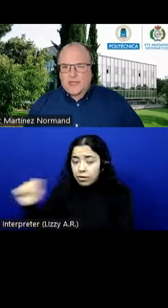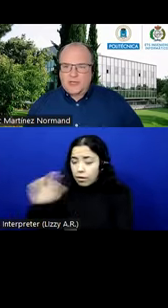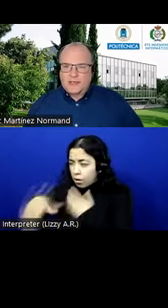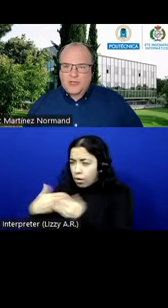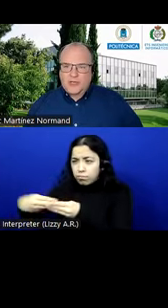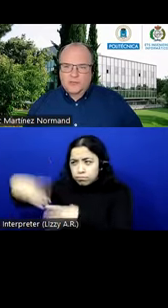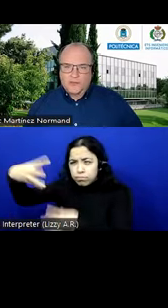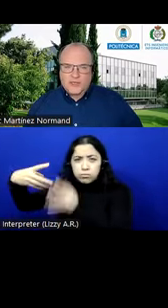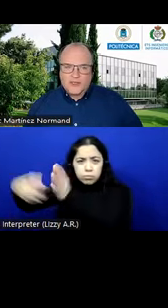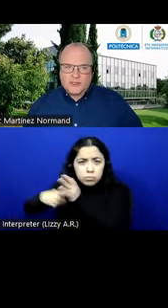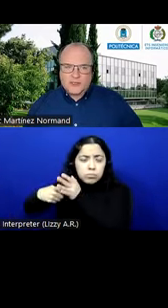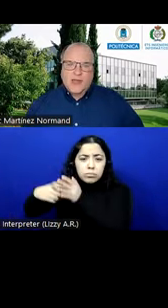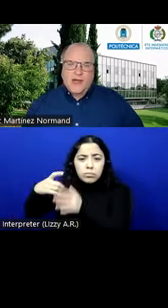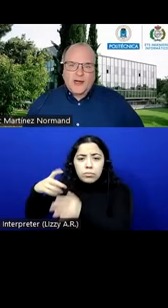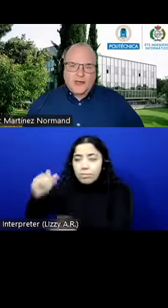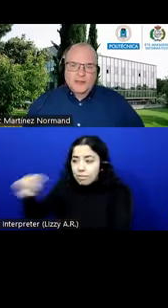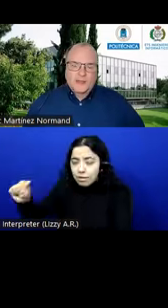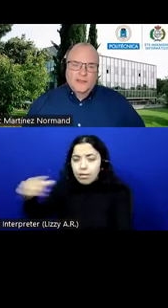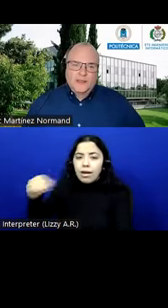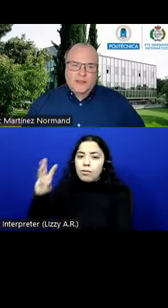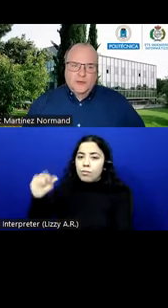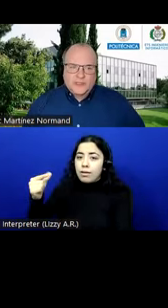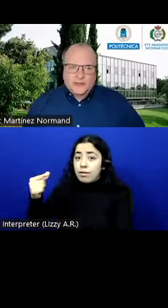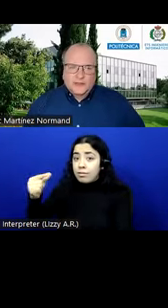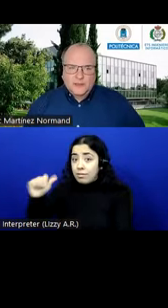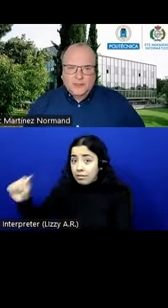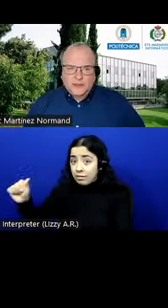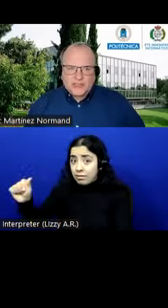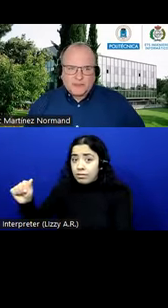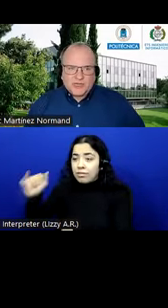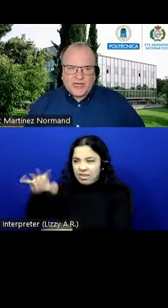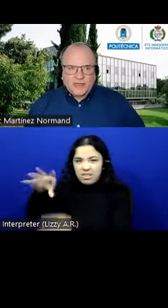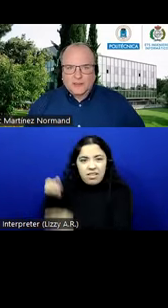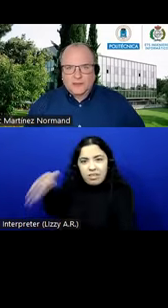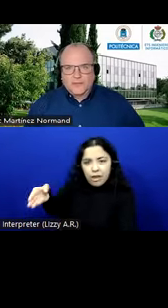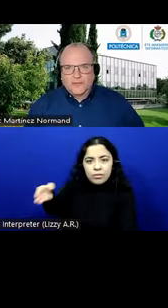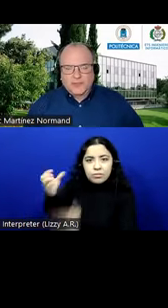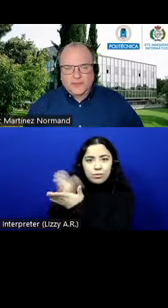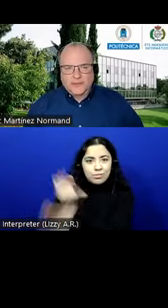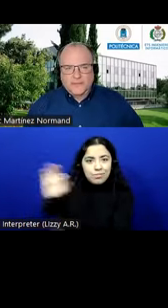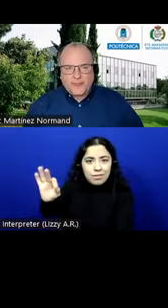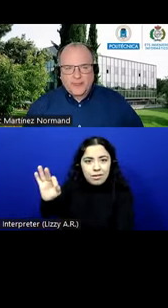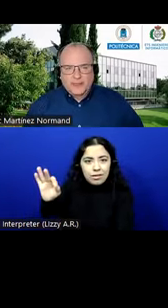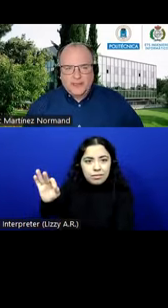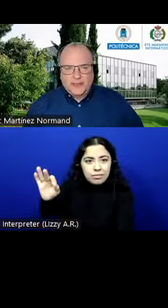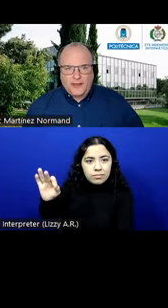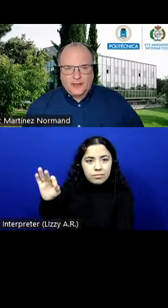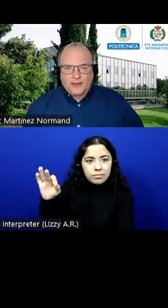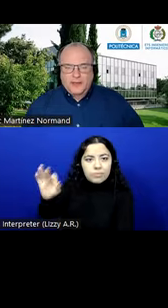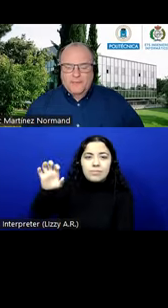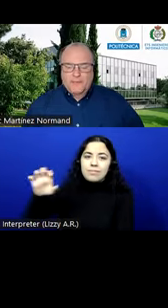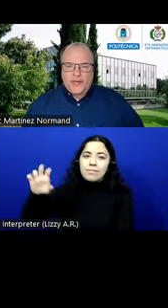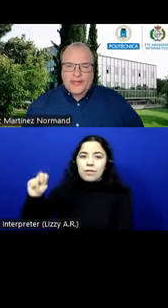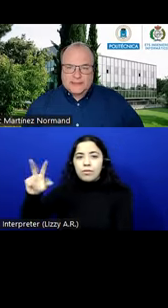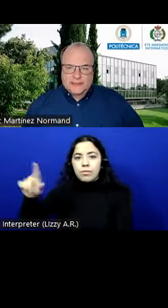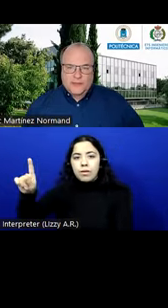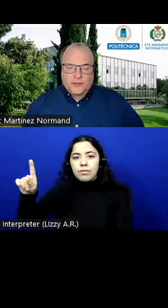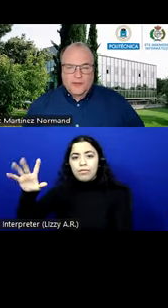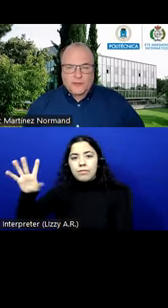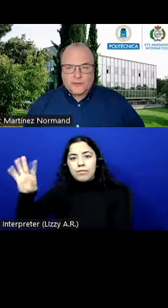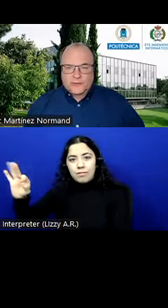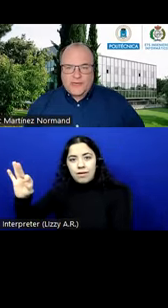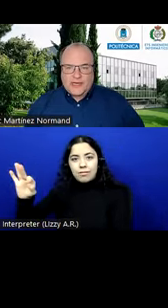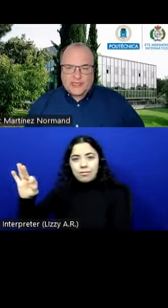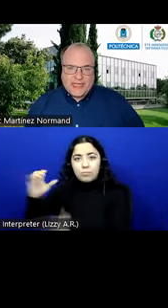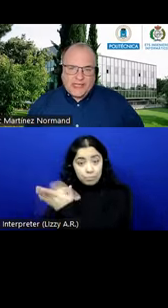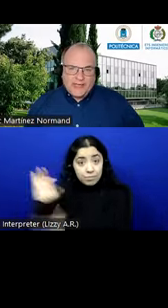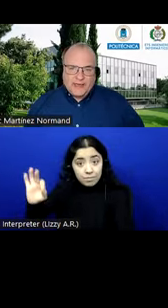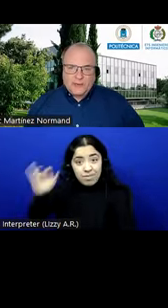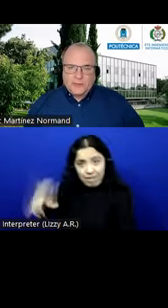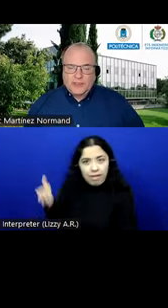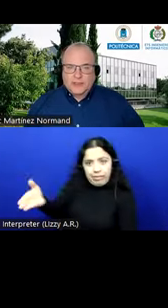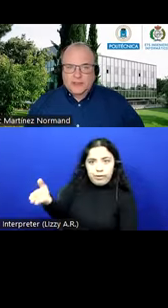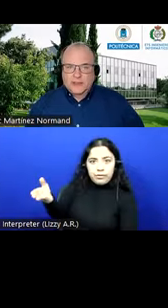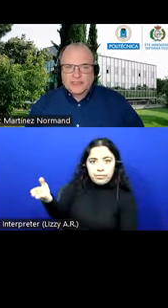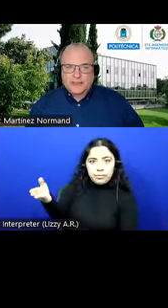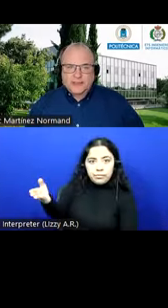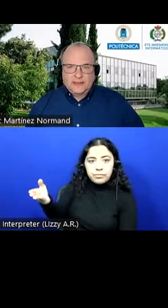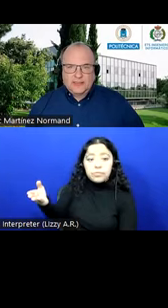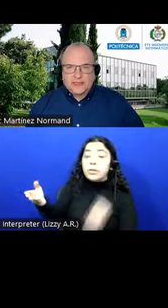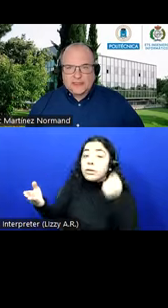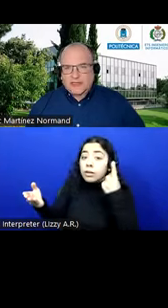AA of WCAG are included in Chapter 9 of the EN. But if we go to Annex A and we see the details,